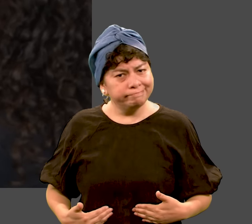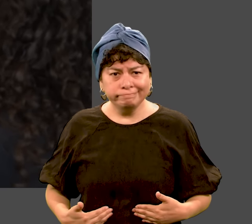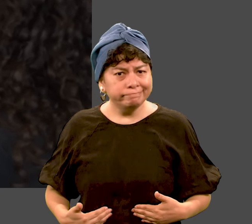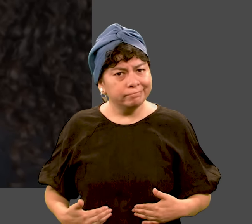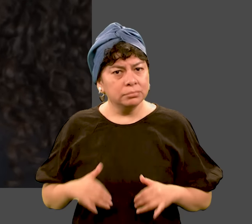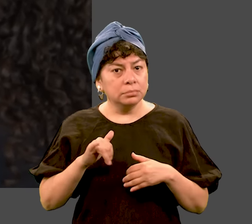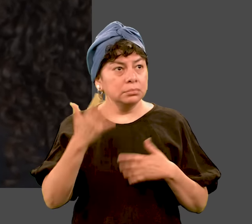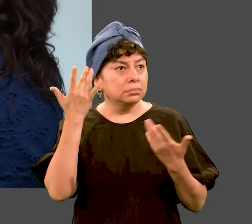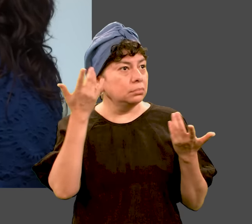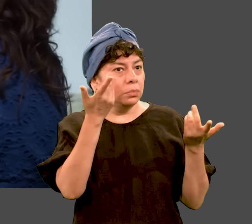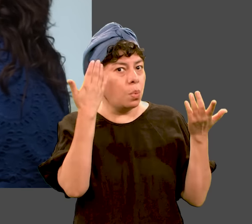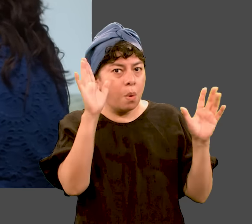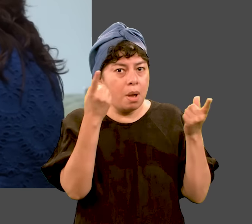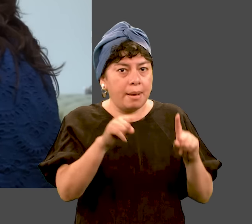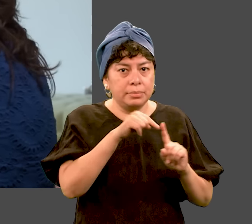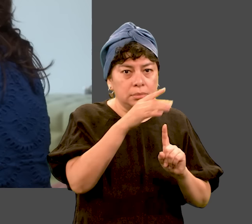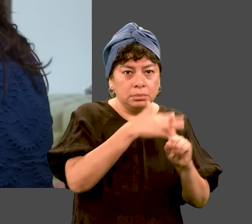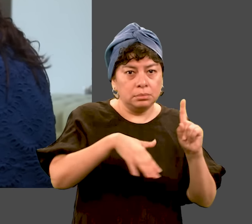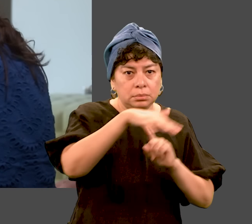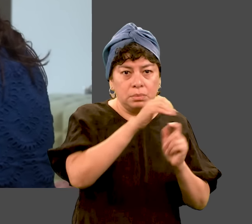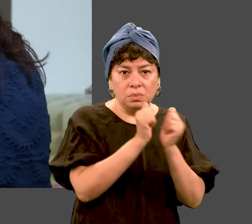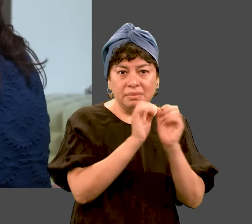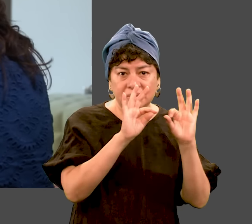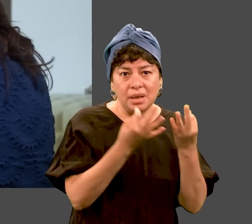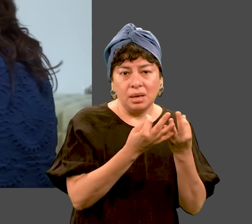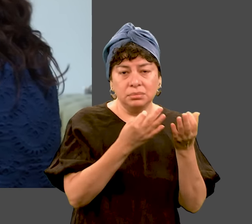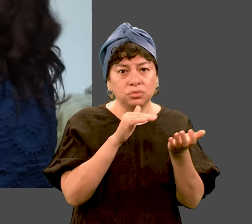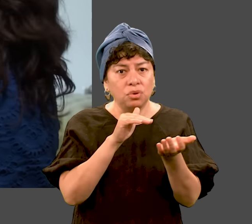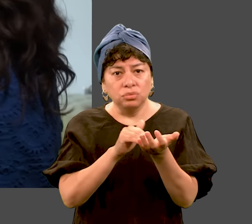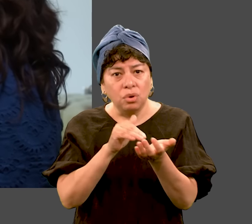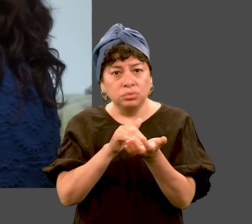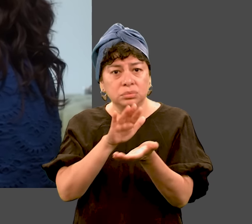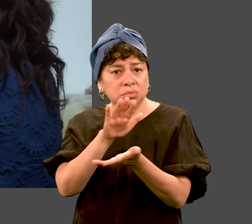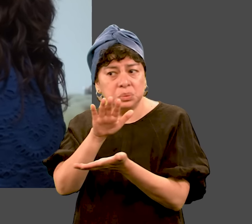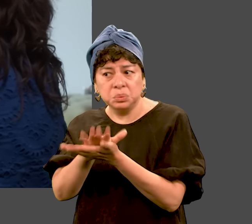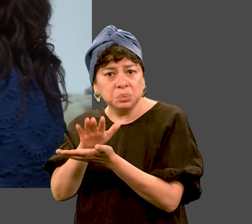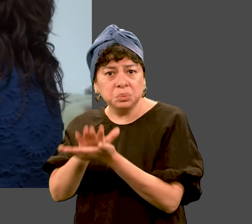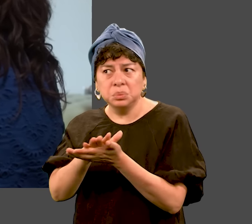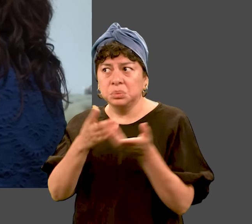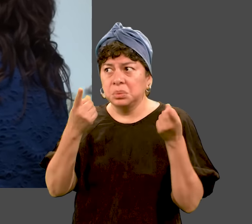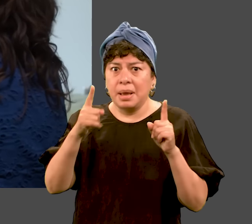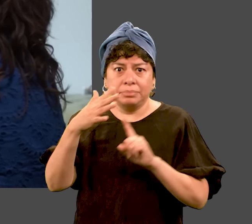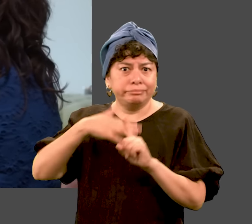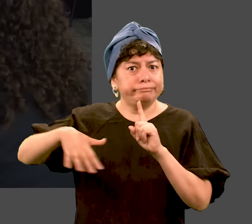in a family environment, going to the doctor, or going into school environments, things were done for us.